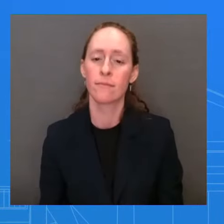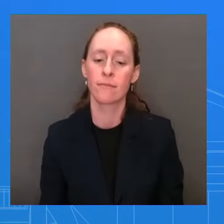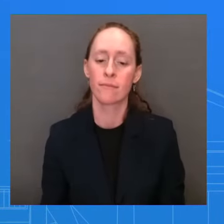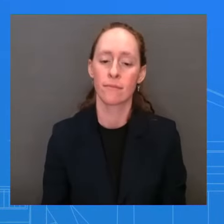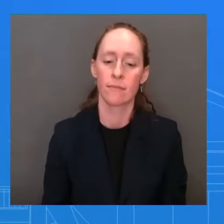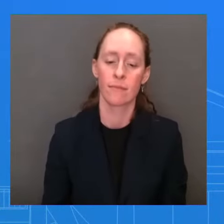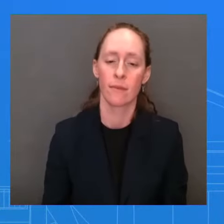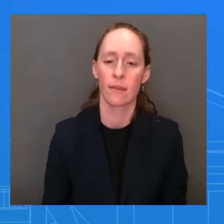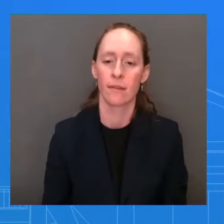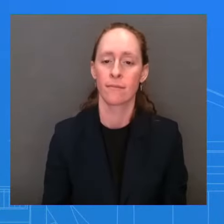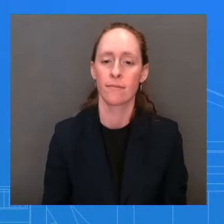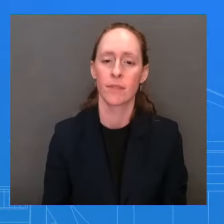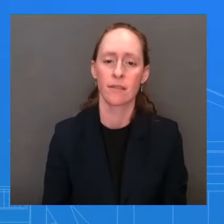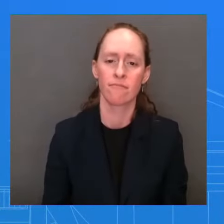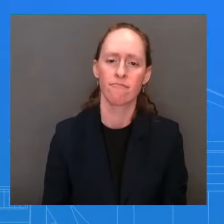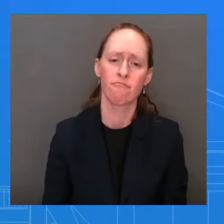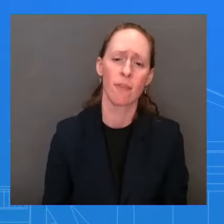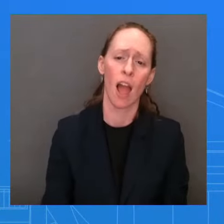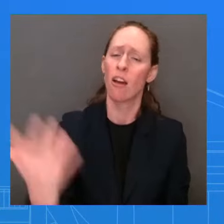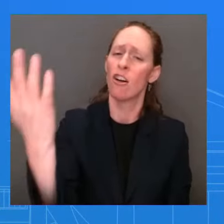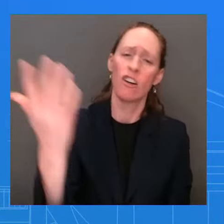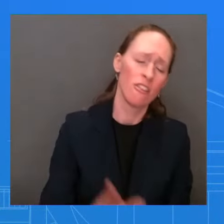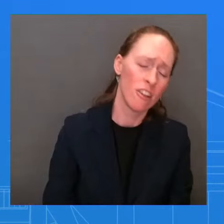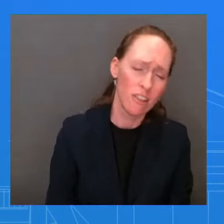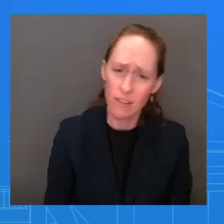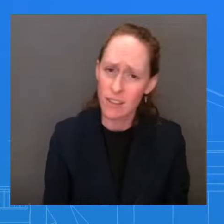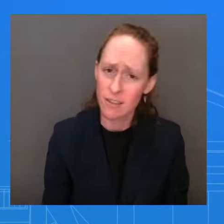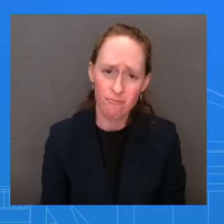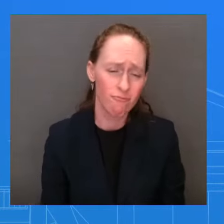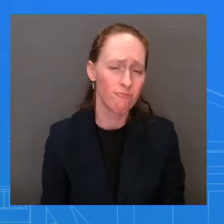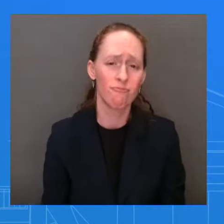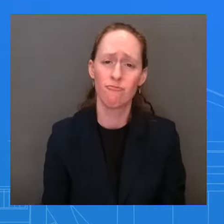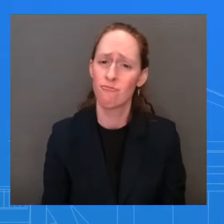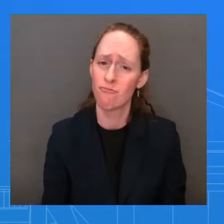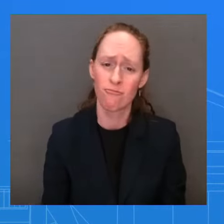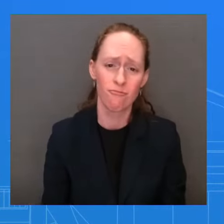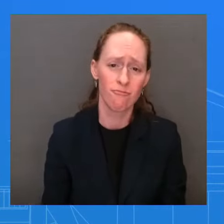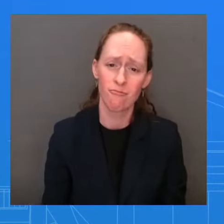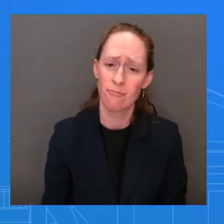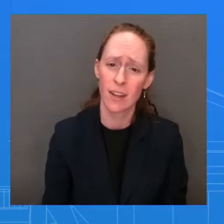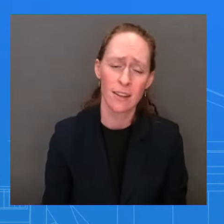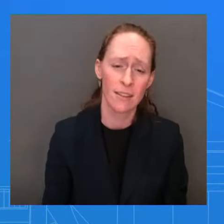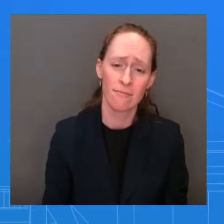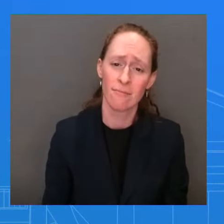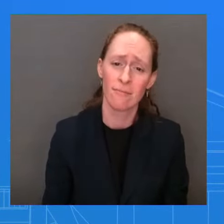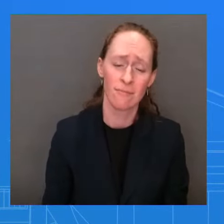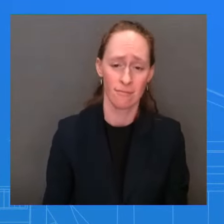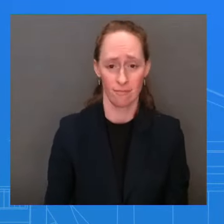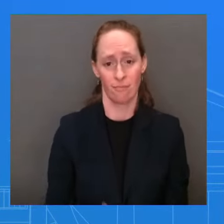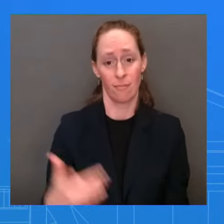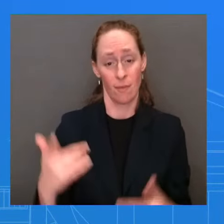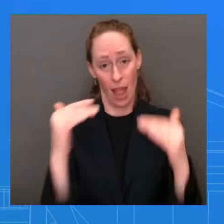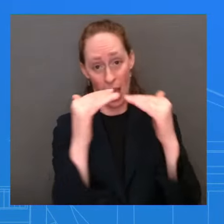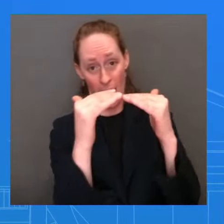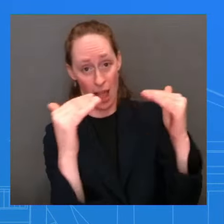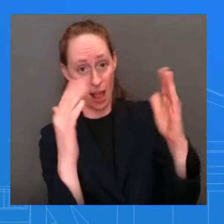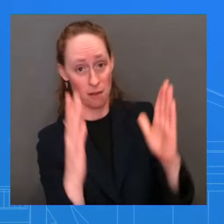and I said this at the top -- here's what House Republicans are saying to us, along with the Speaker. They're saying to us that --